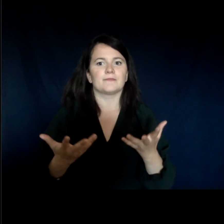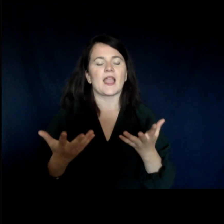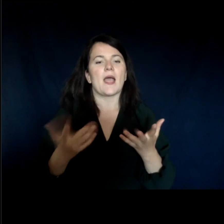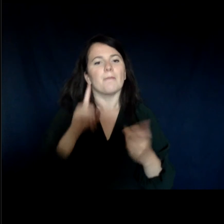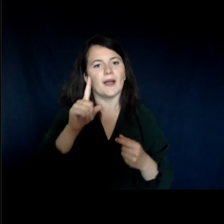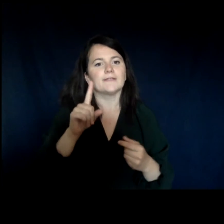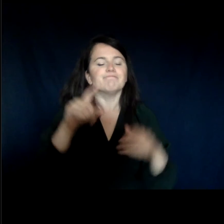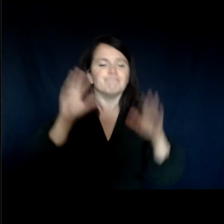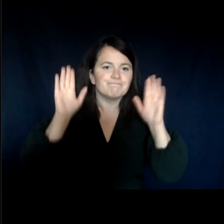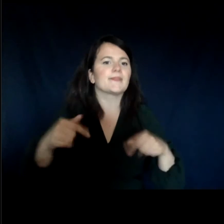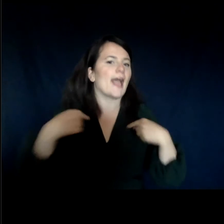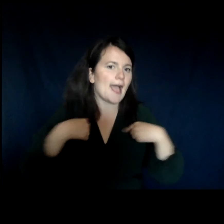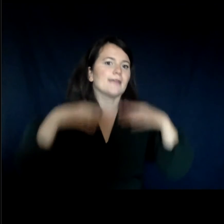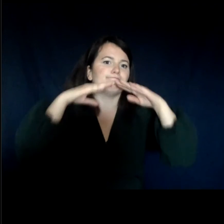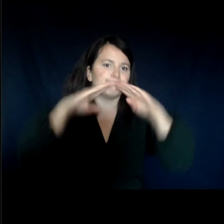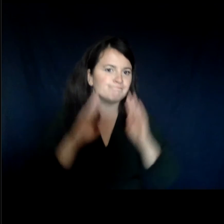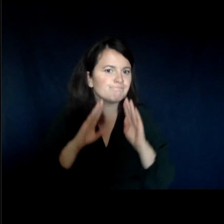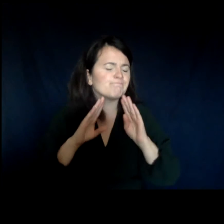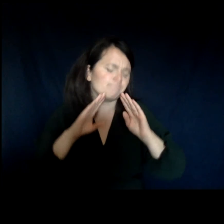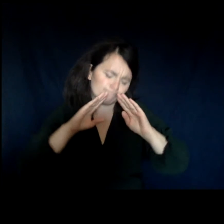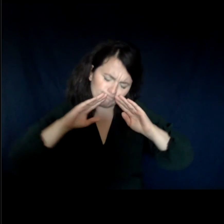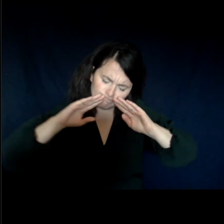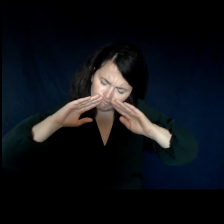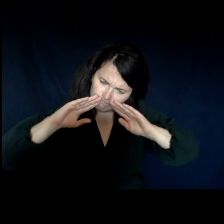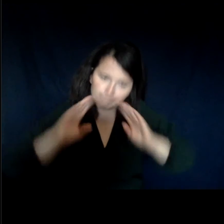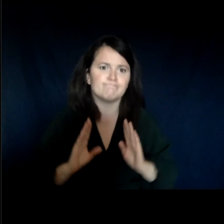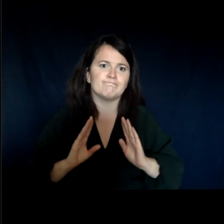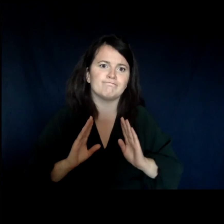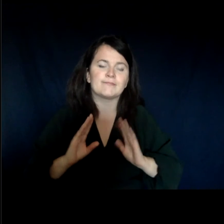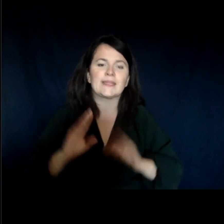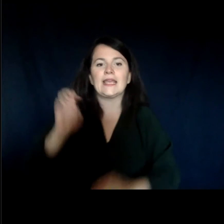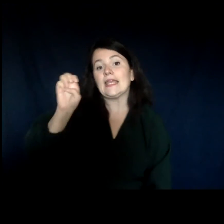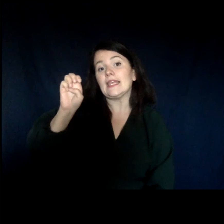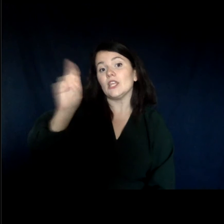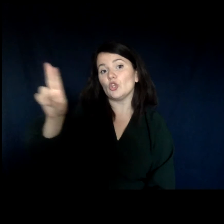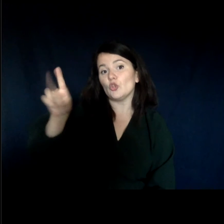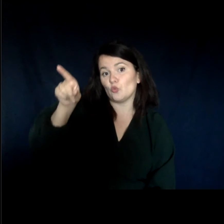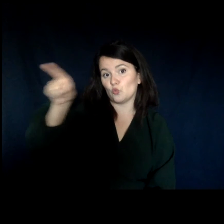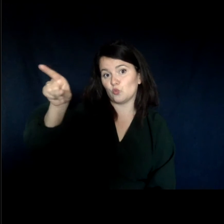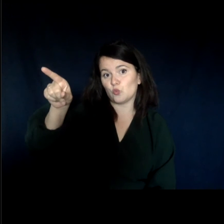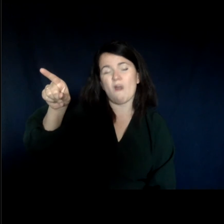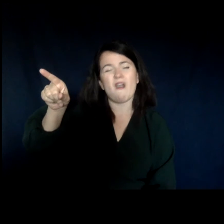The EU didn't use its full capacity to support